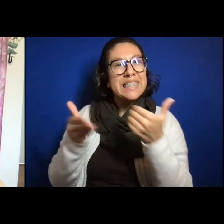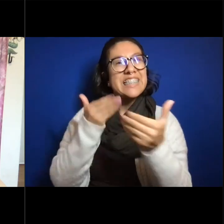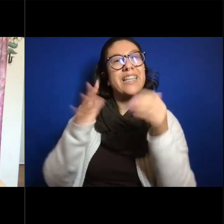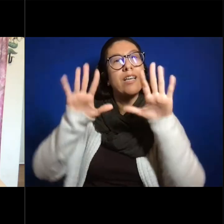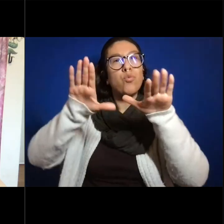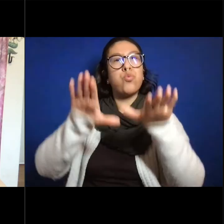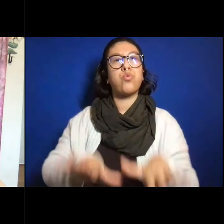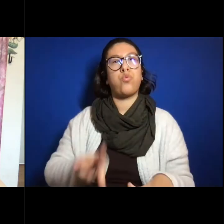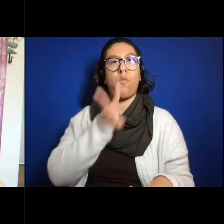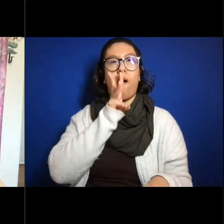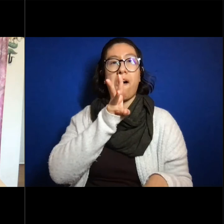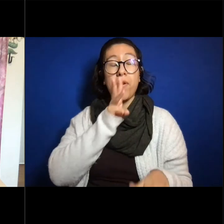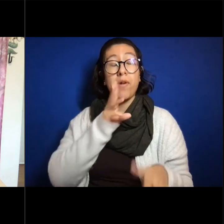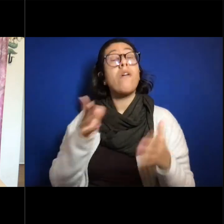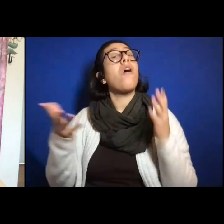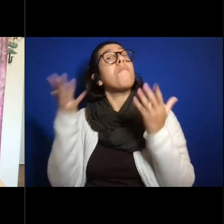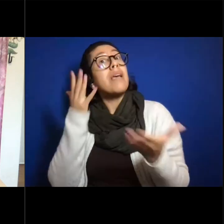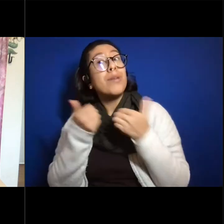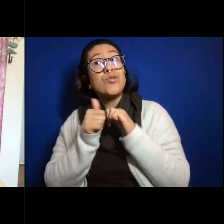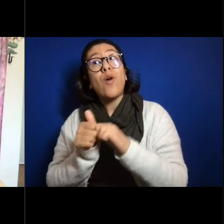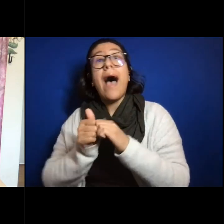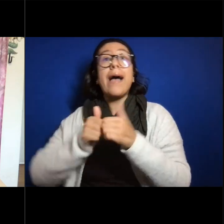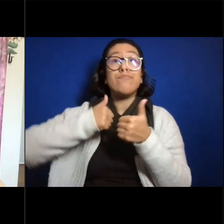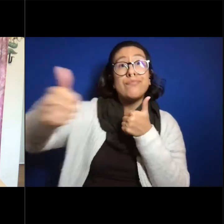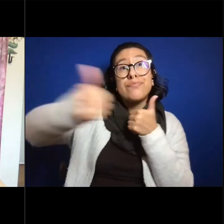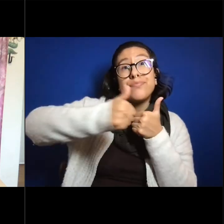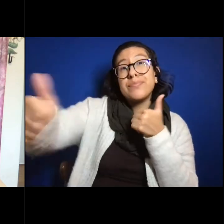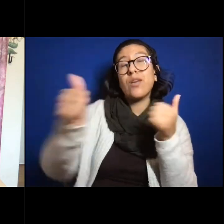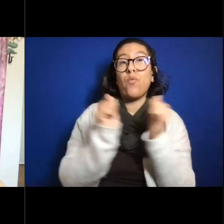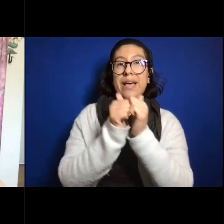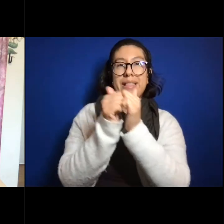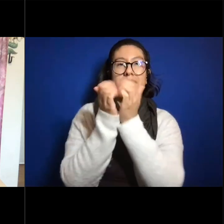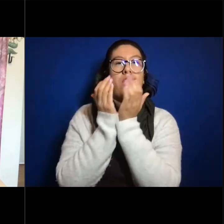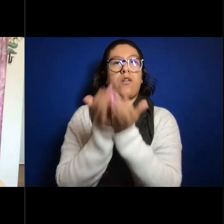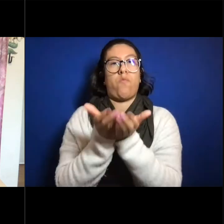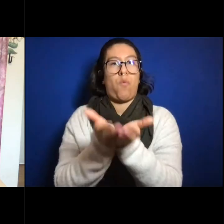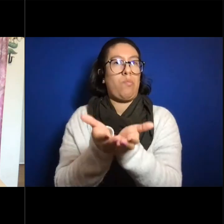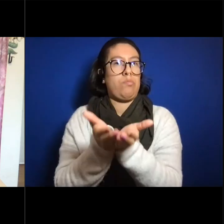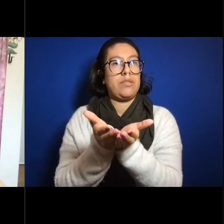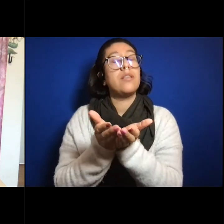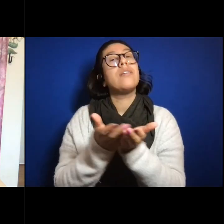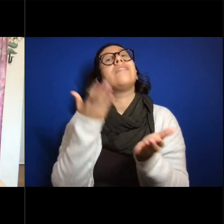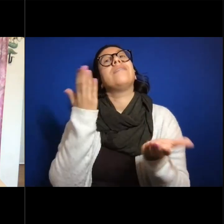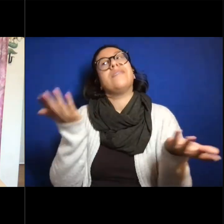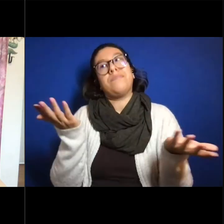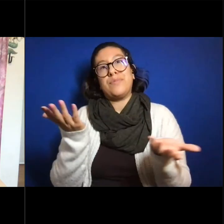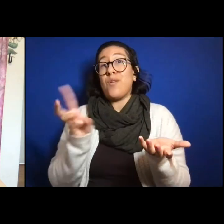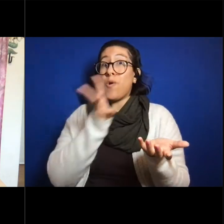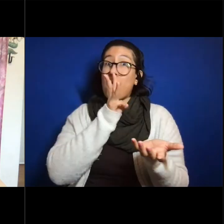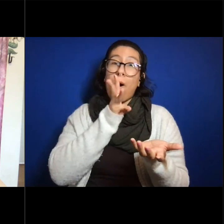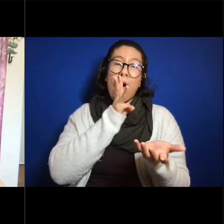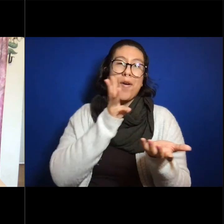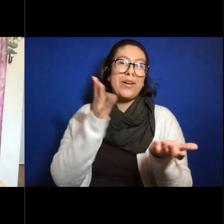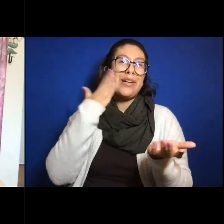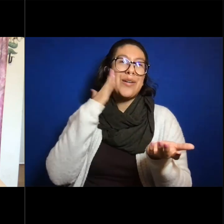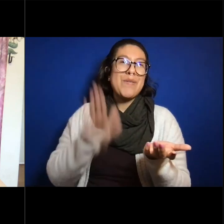around the world that have adapted to let the water in because water, as we know is so powerful